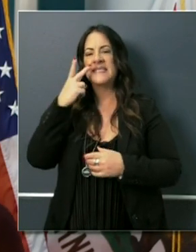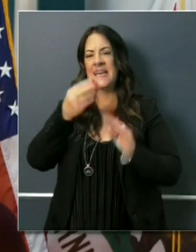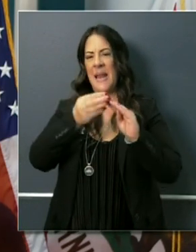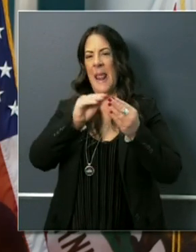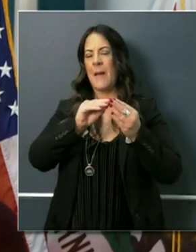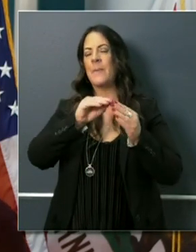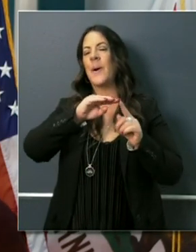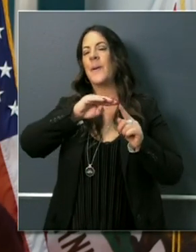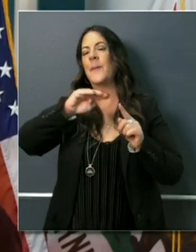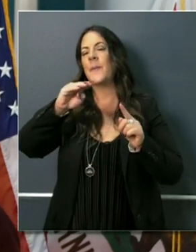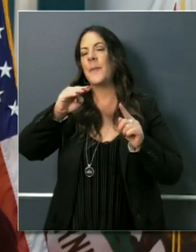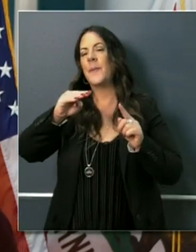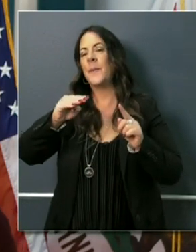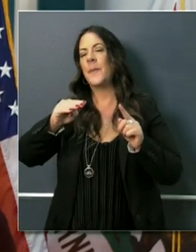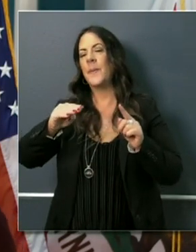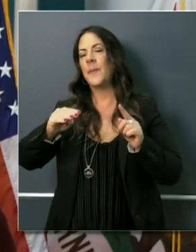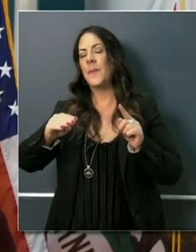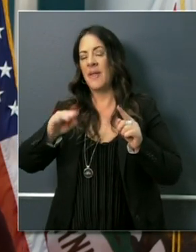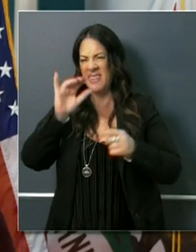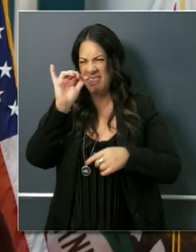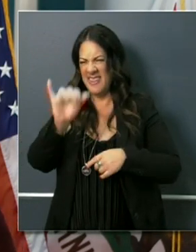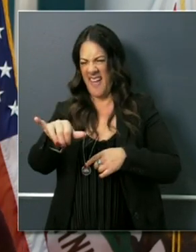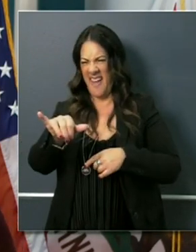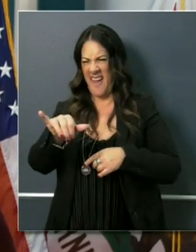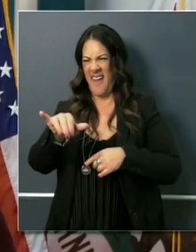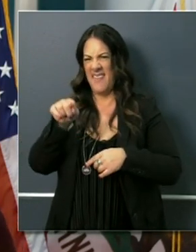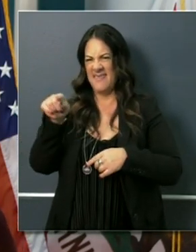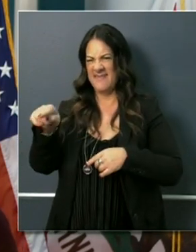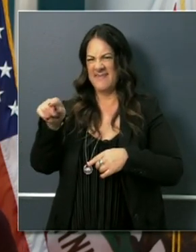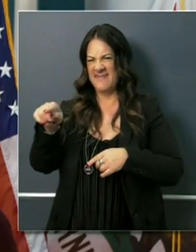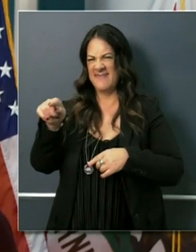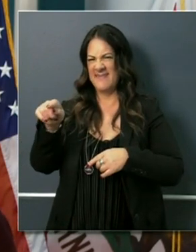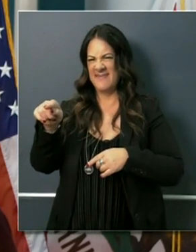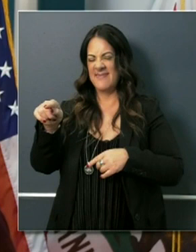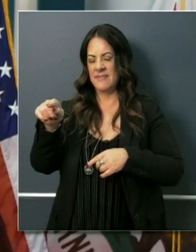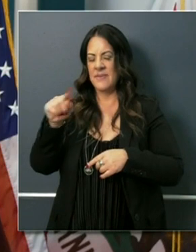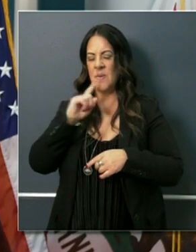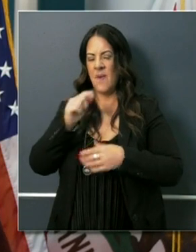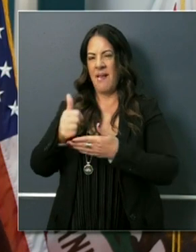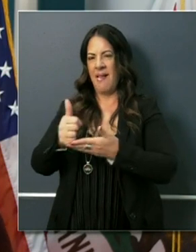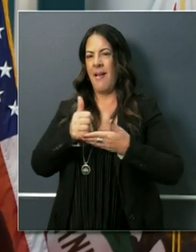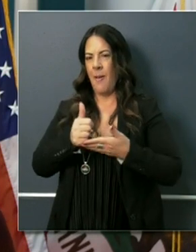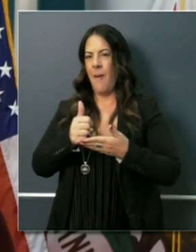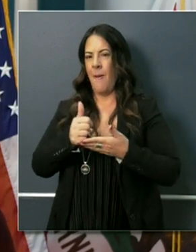DIFFERENT STAY-AT-HOME EFFORTS IN ORDERS, WE SEE THAT IT HAS GENERALLY GONE DOWN AND THAT